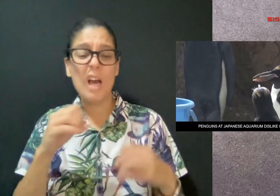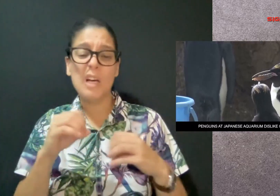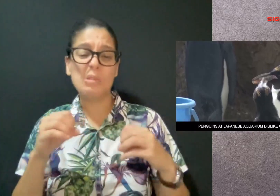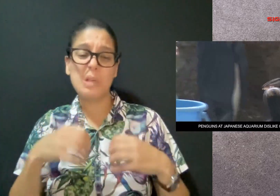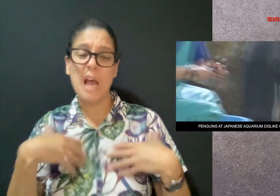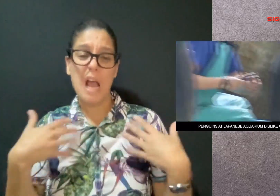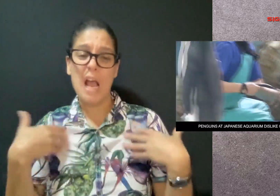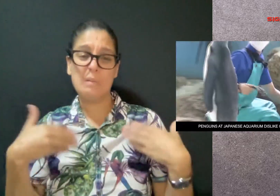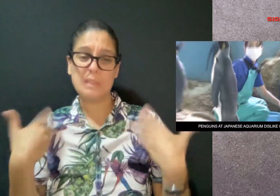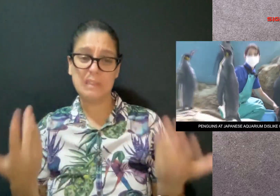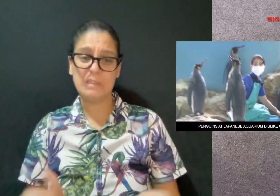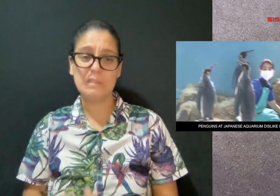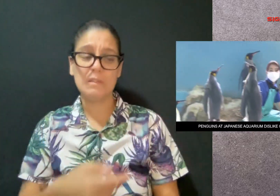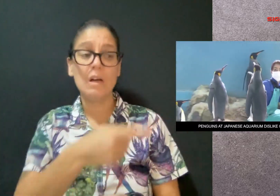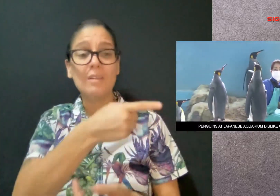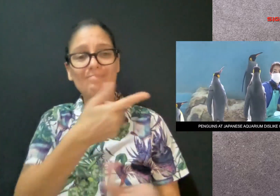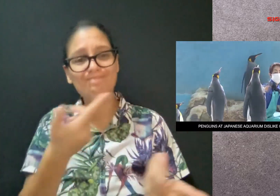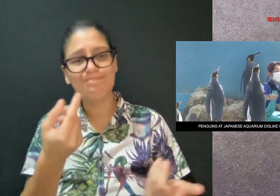and then not happy about it